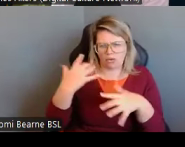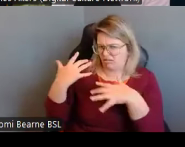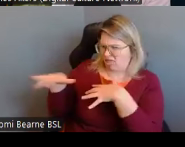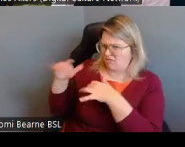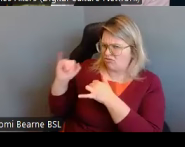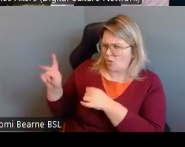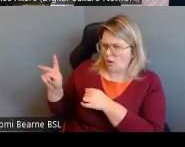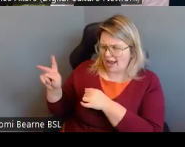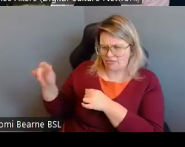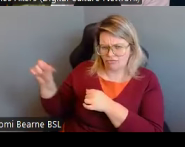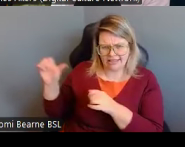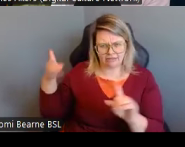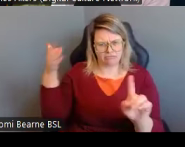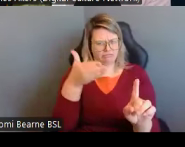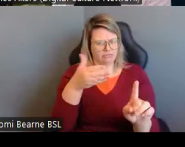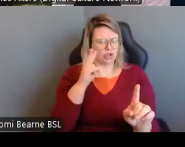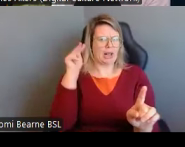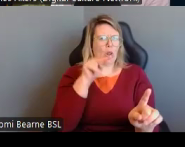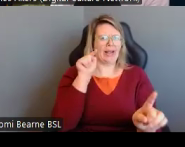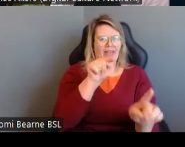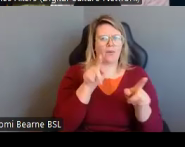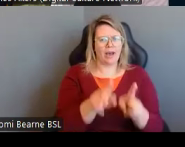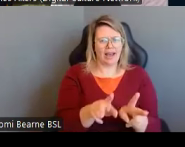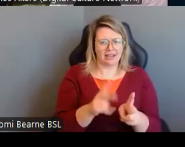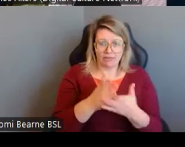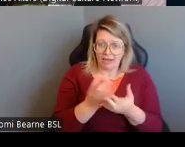It's a waste of time, it's a waste of resources.